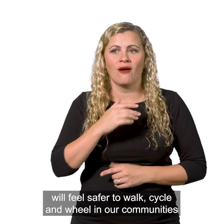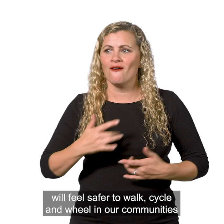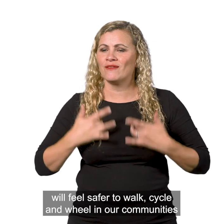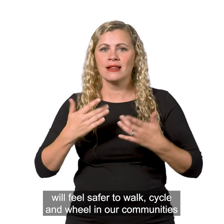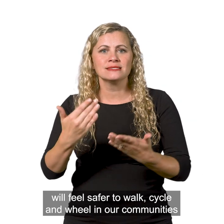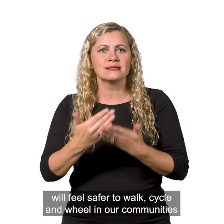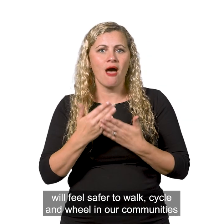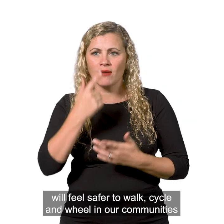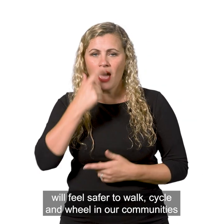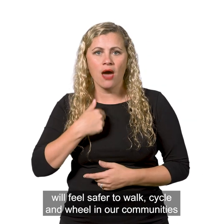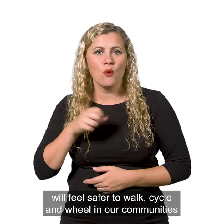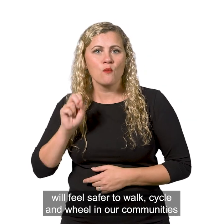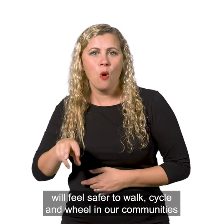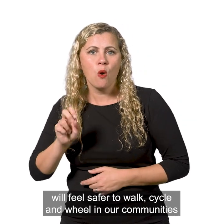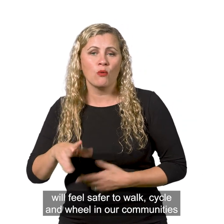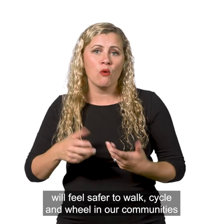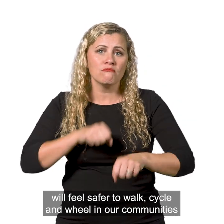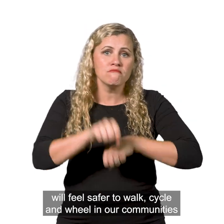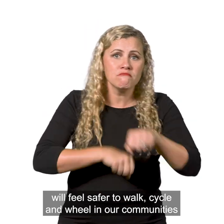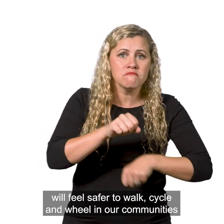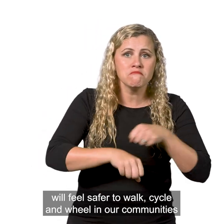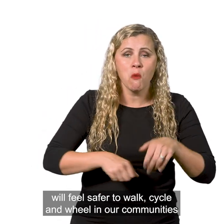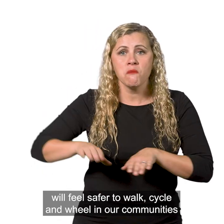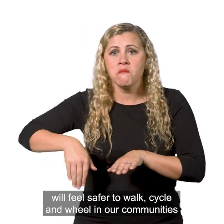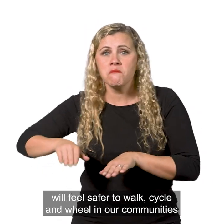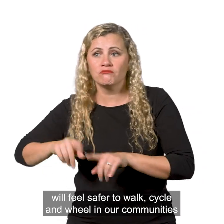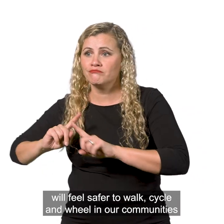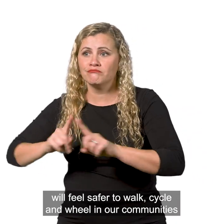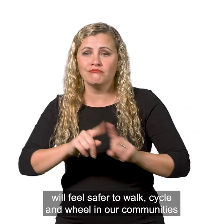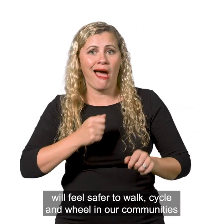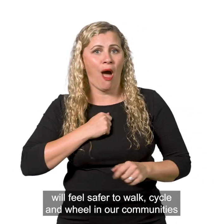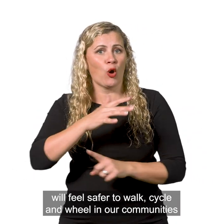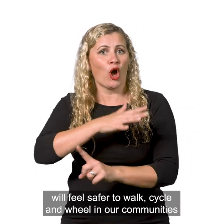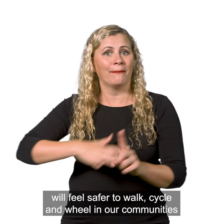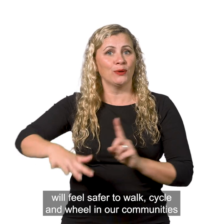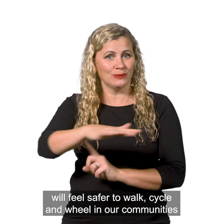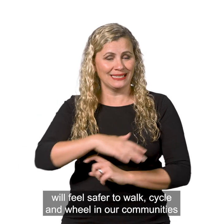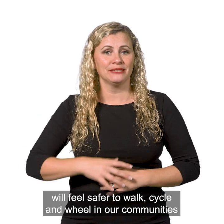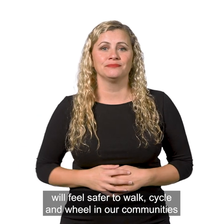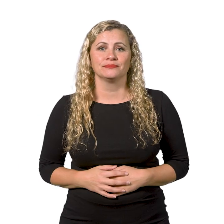will feel safer to walk, cycle and wheel in our communities